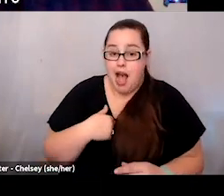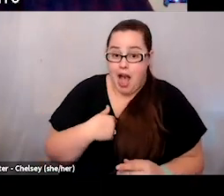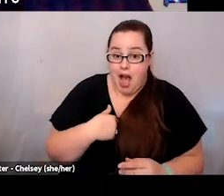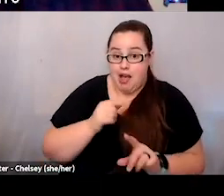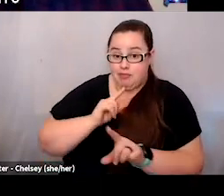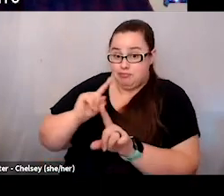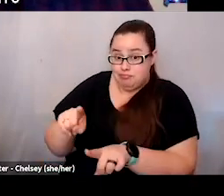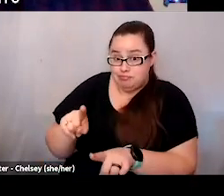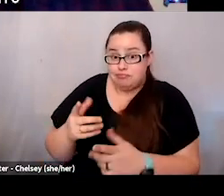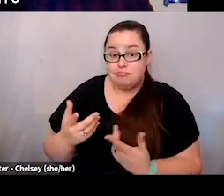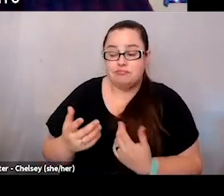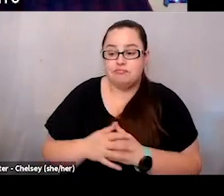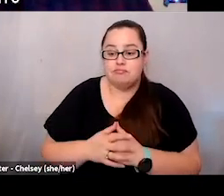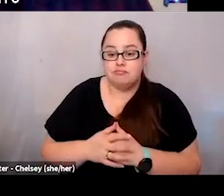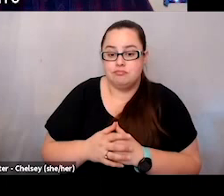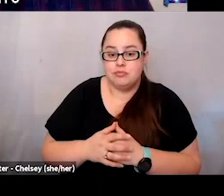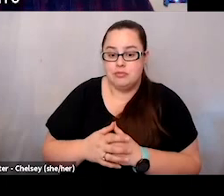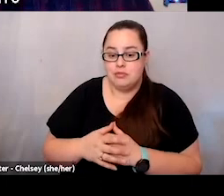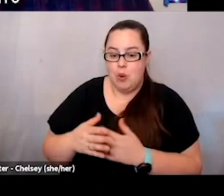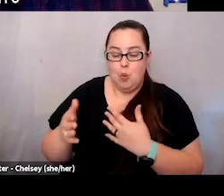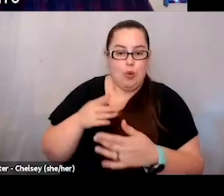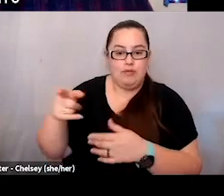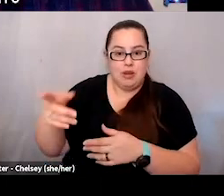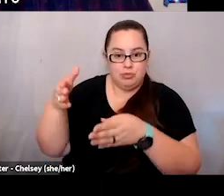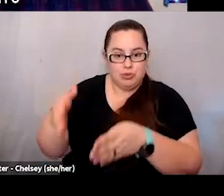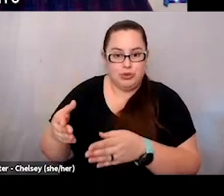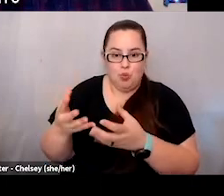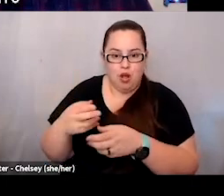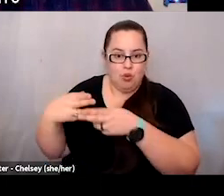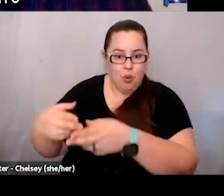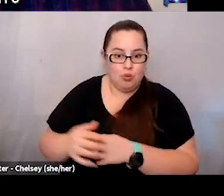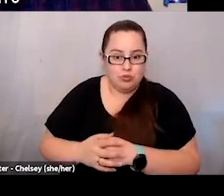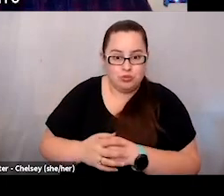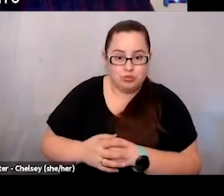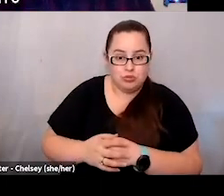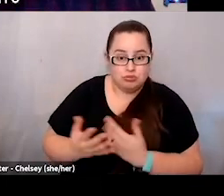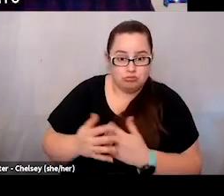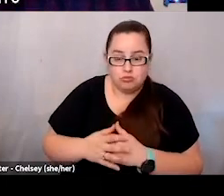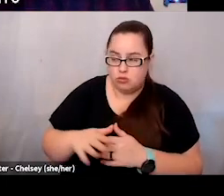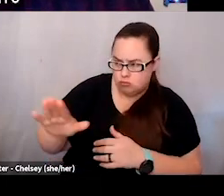you know, call individuals what they want to be called. So if you ask somebody, Are you